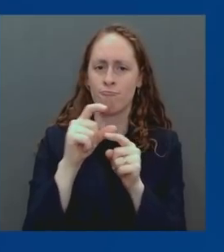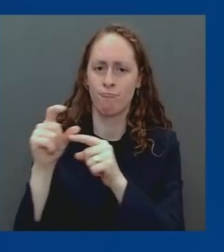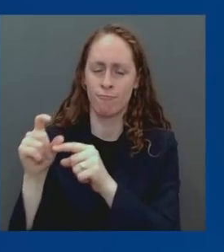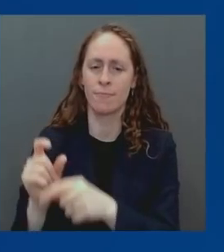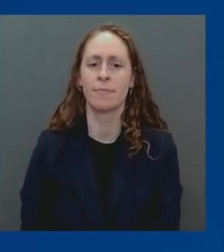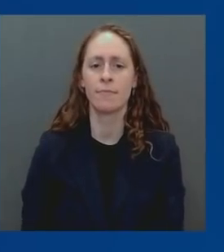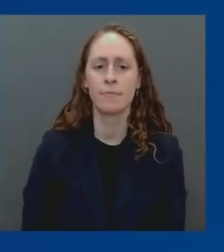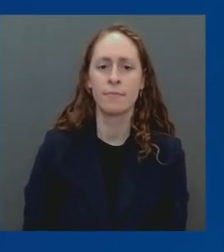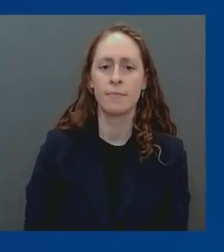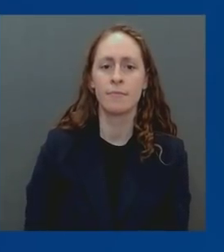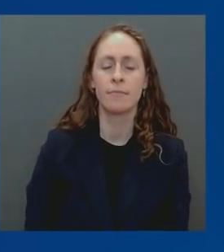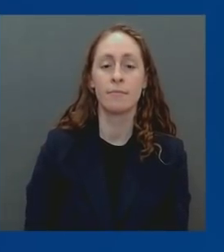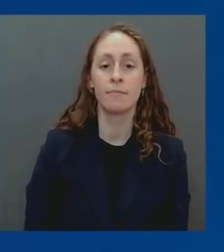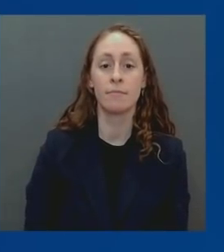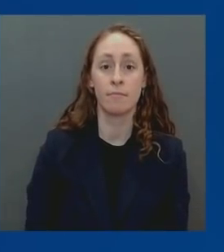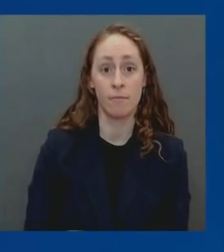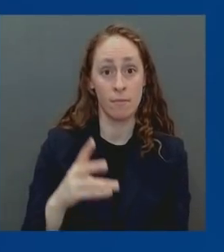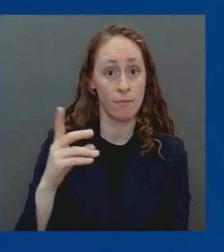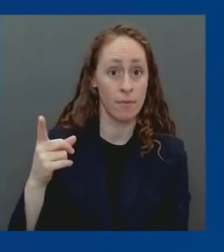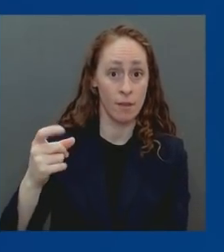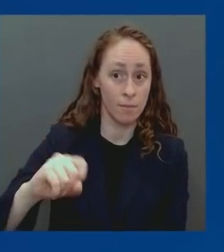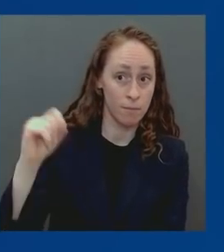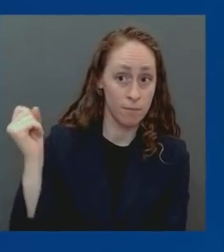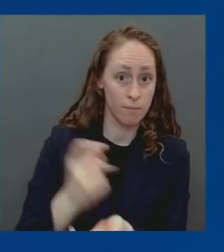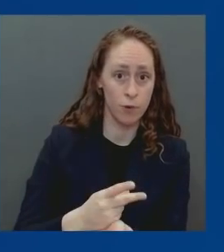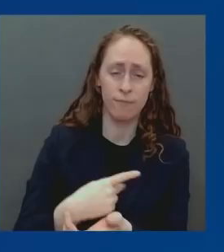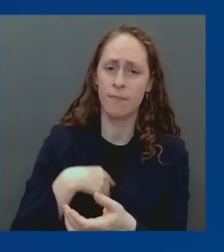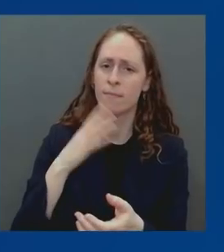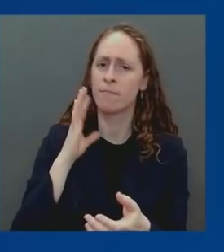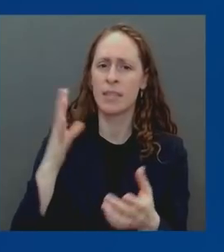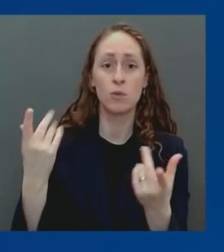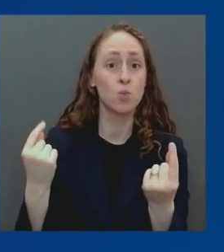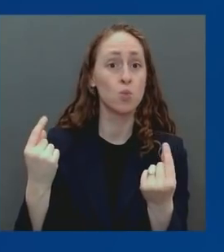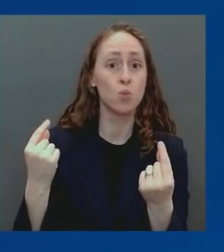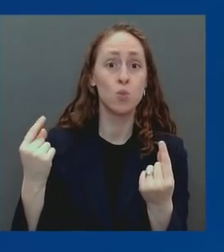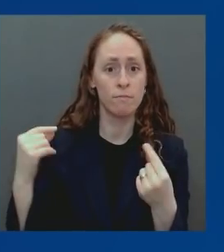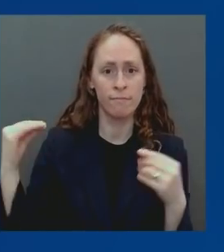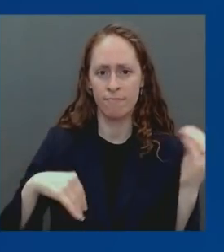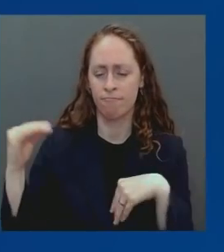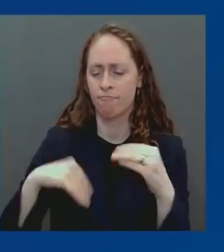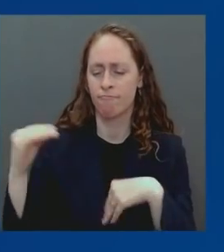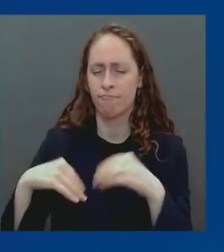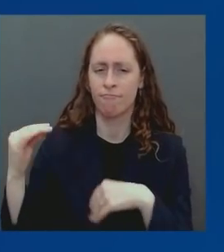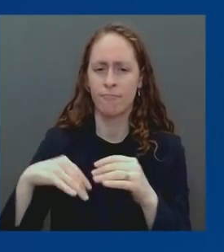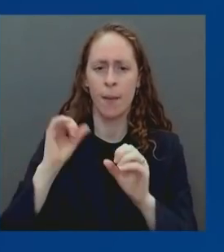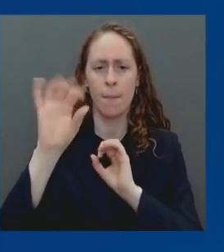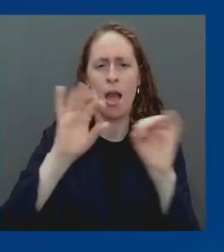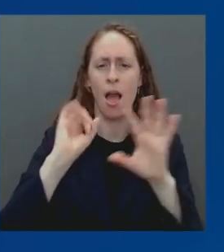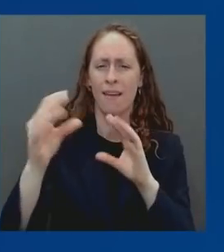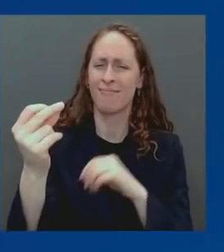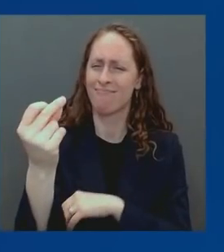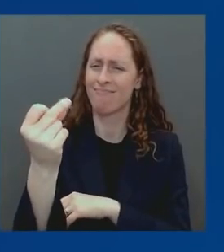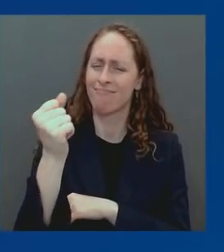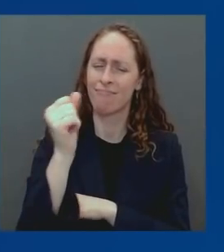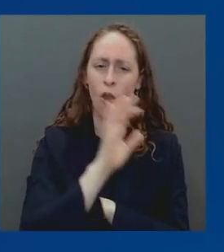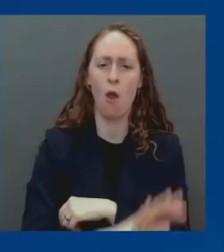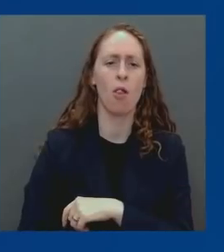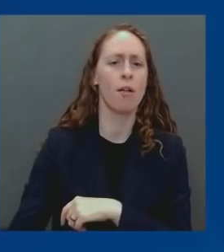And in short order following CDC recommendations, parents will be able to get their kids under five vaccinated at convenient locations,